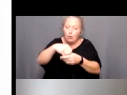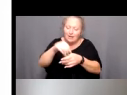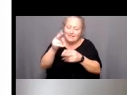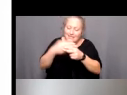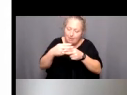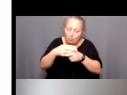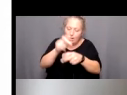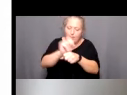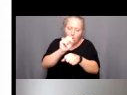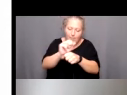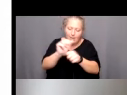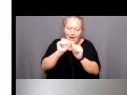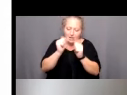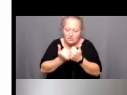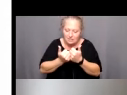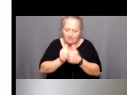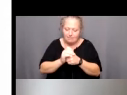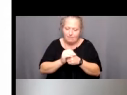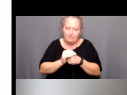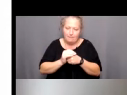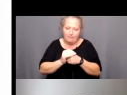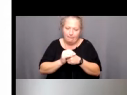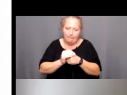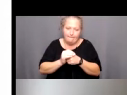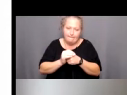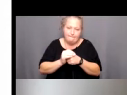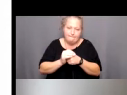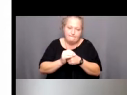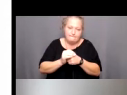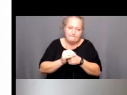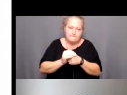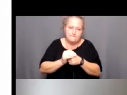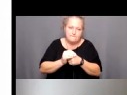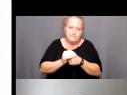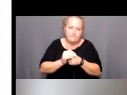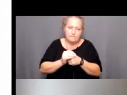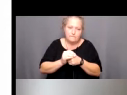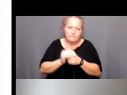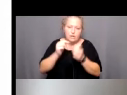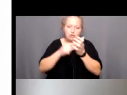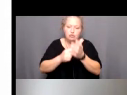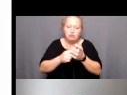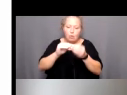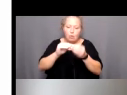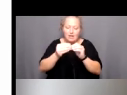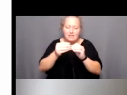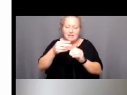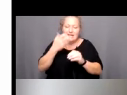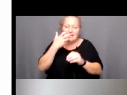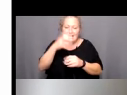Next slide. Here we show rates of heat on this by occupational group.